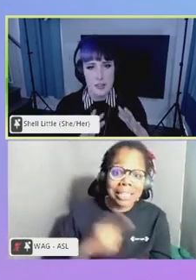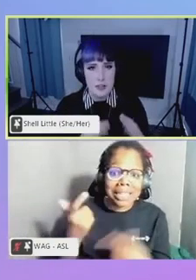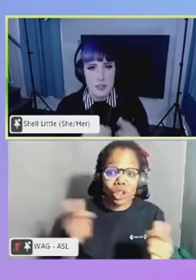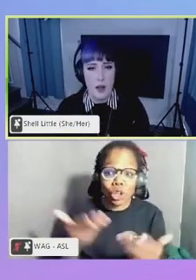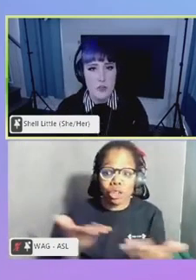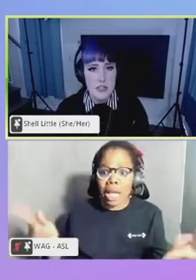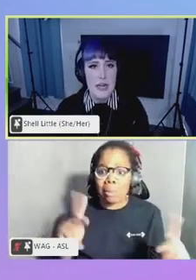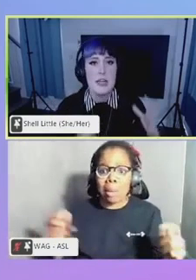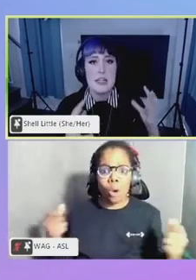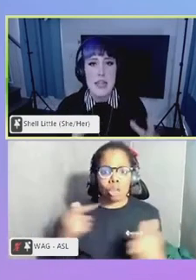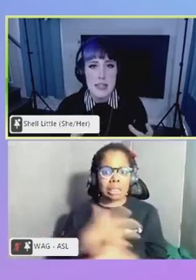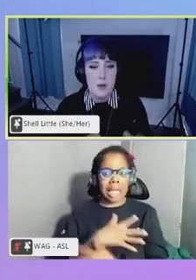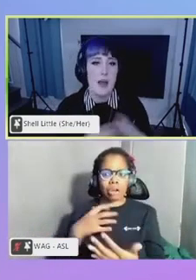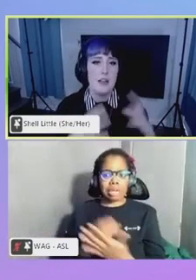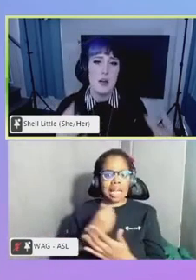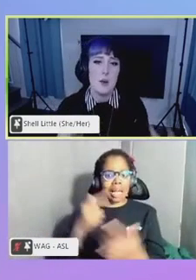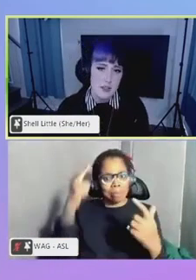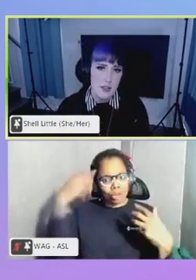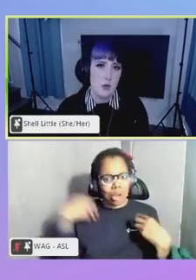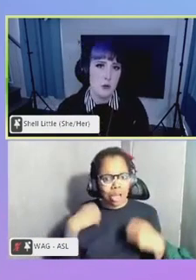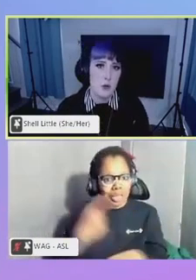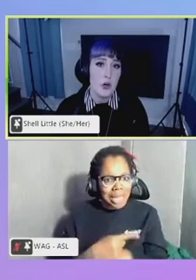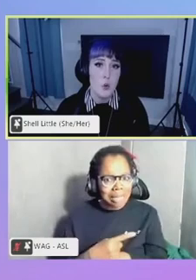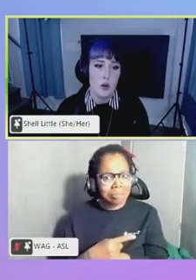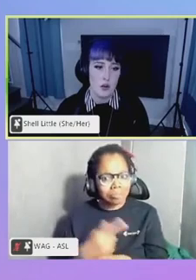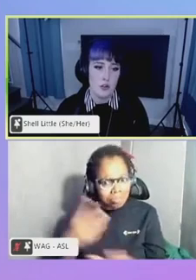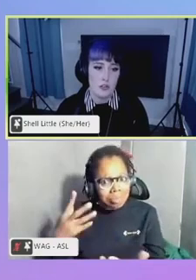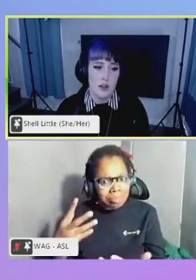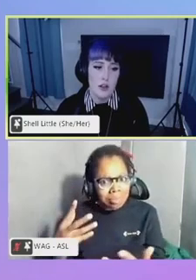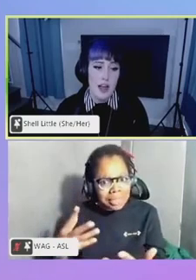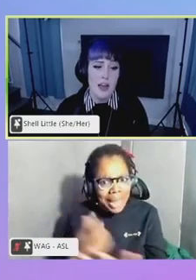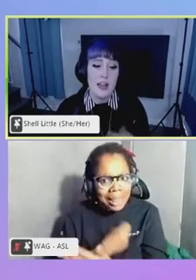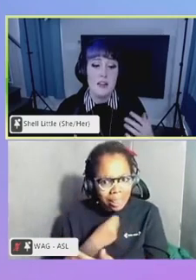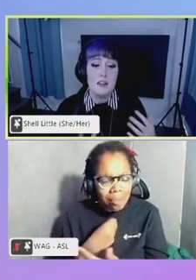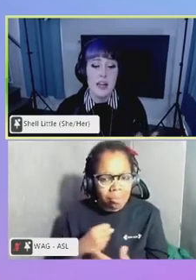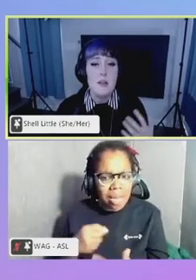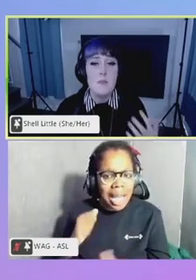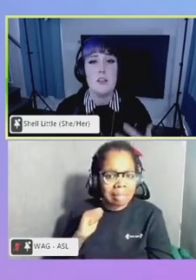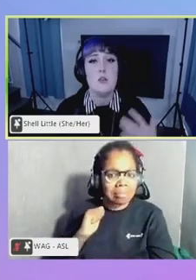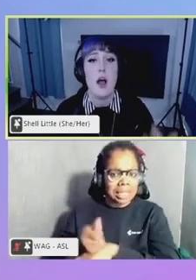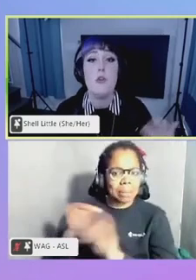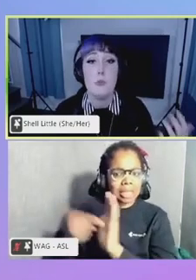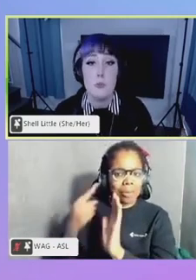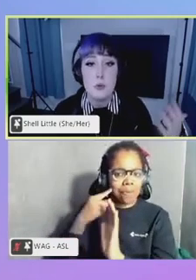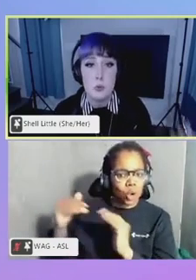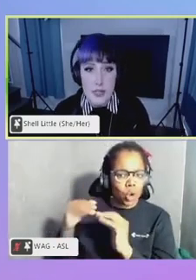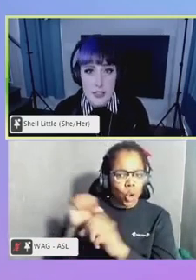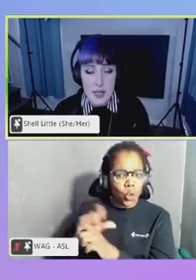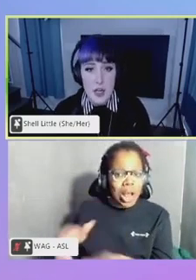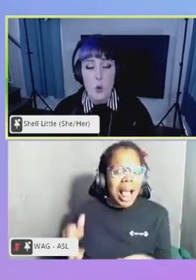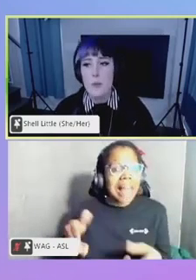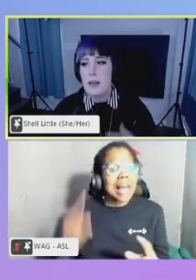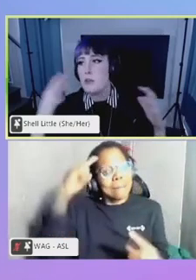typically bring to break and it gives you so much more empathy and understanding of what others are going to. So that you know, talking openly about mental health. Taking your